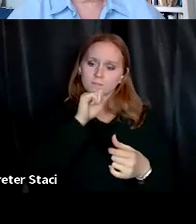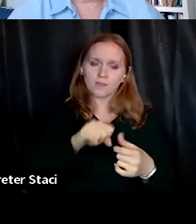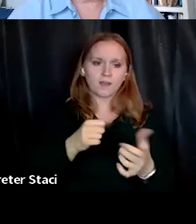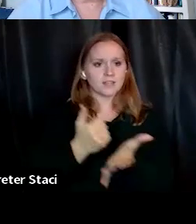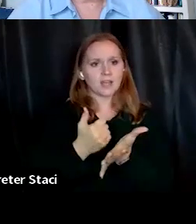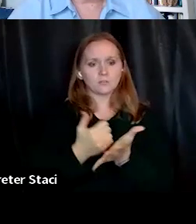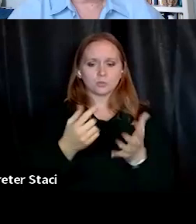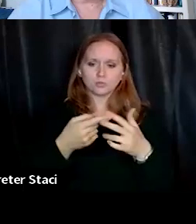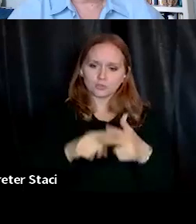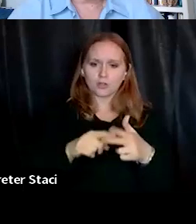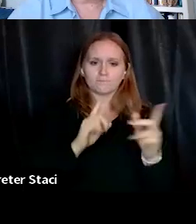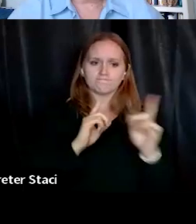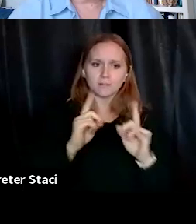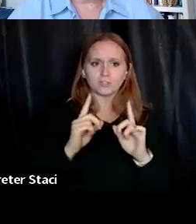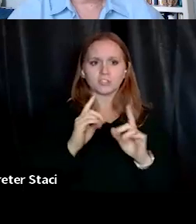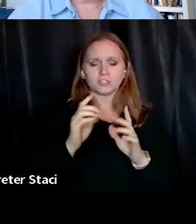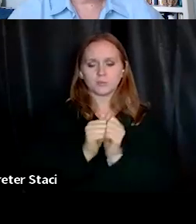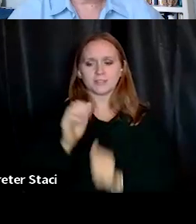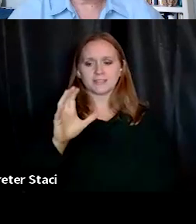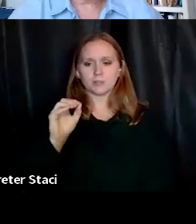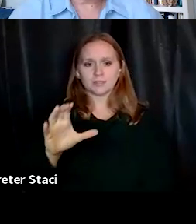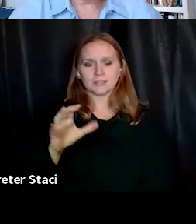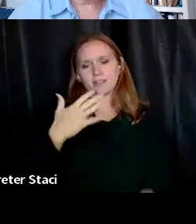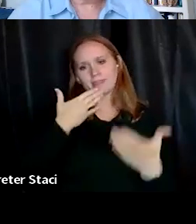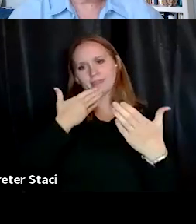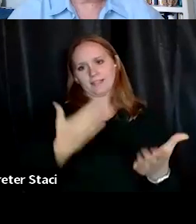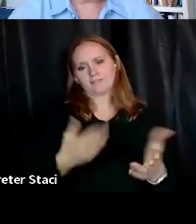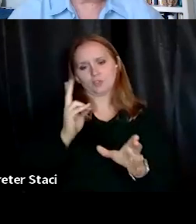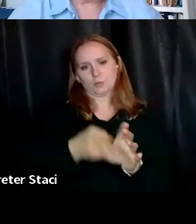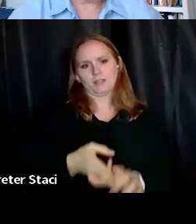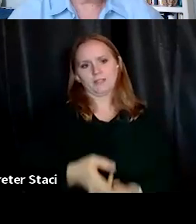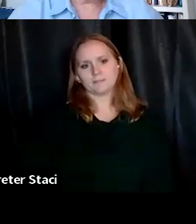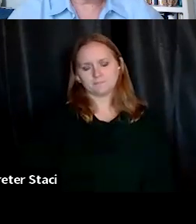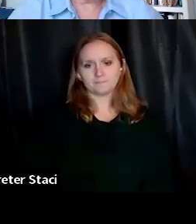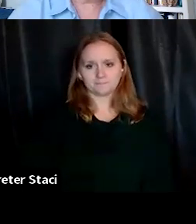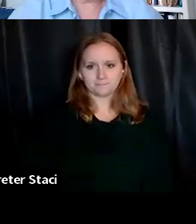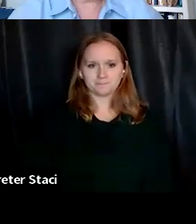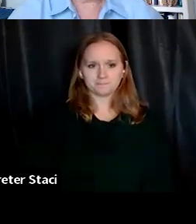with your CoCs. And thanks again for joining us today. Take care.